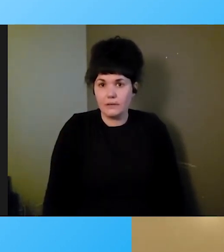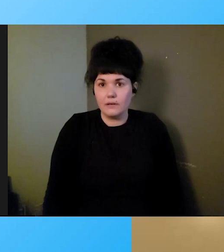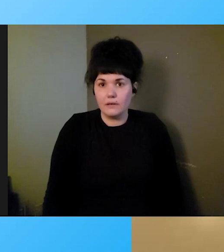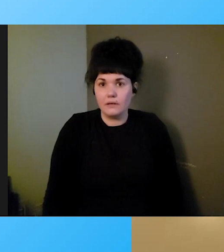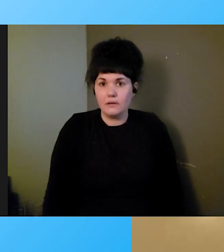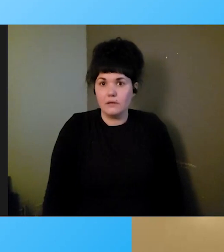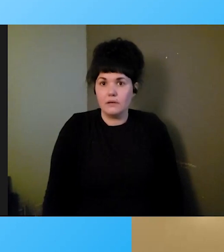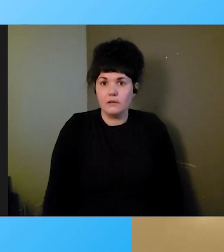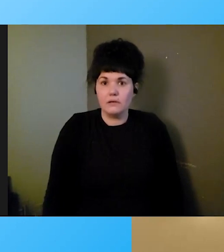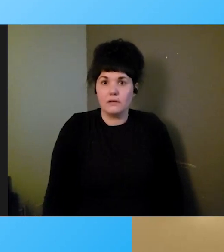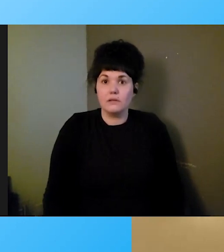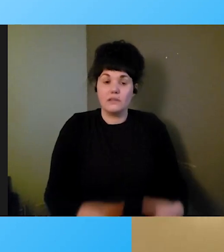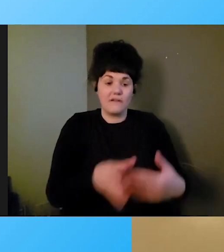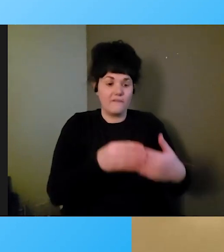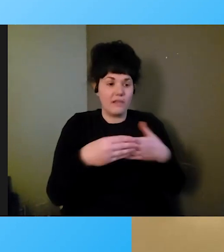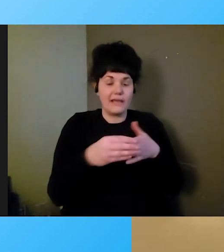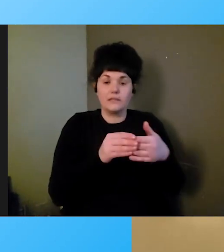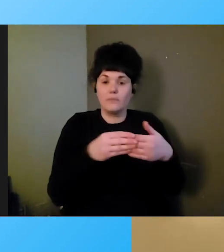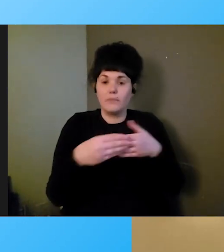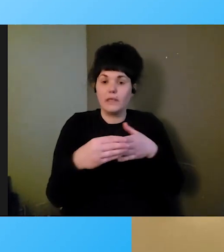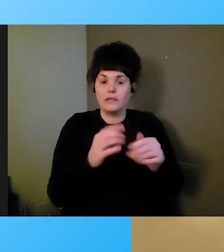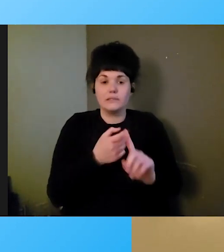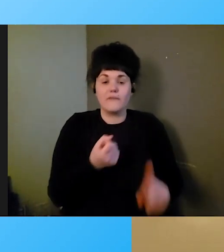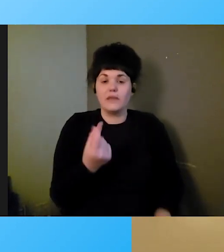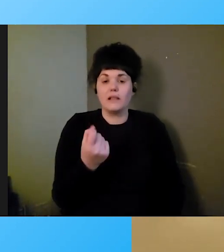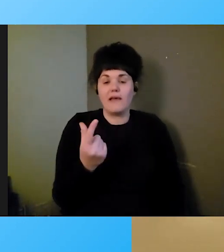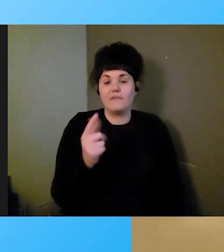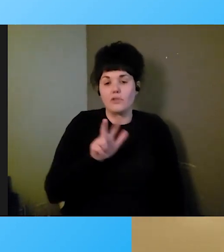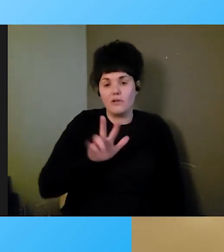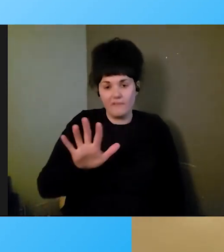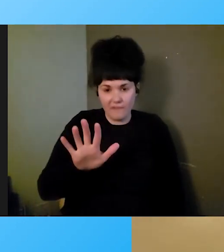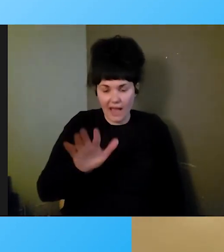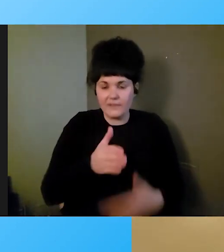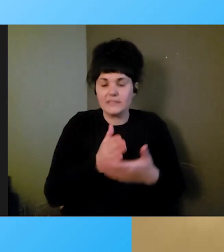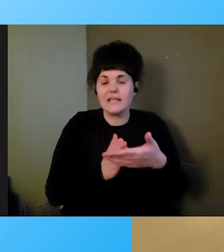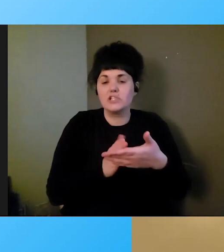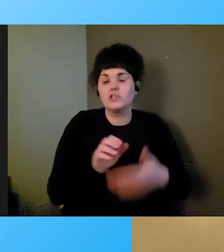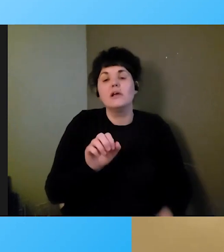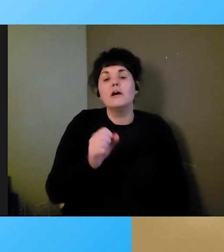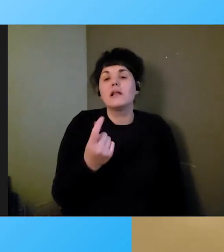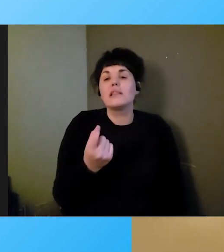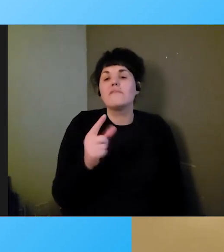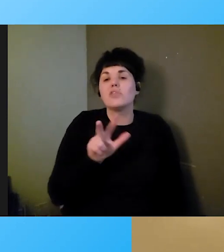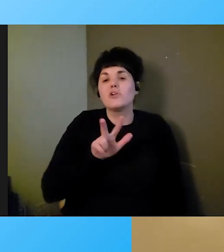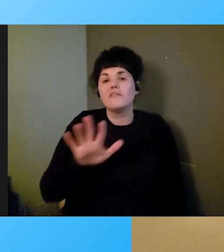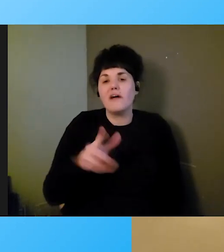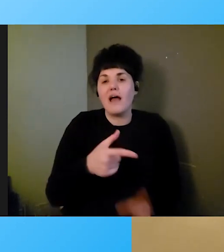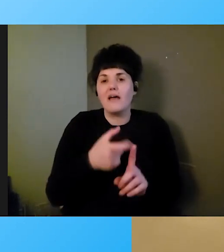flexibilities of the 1135 section 1135 of the Social